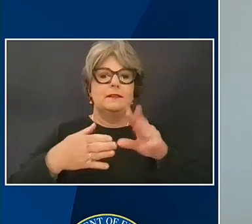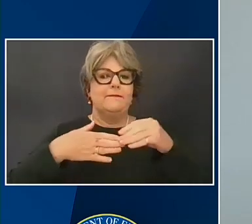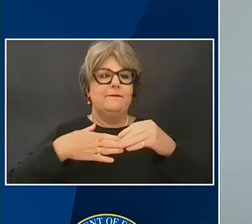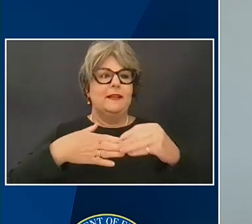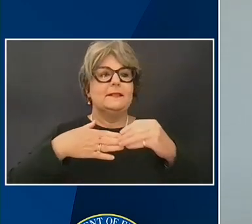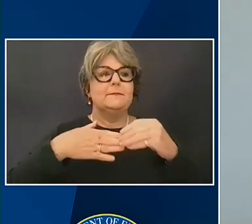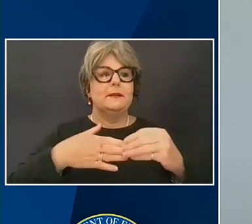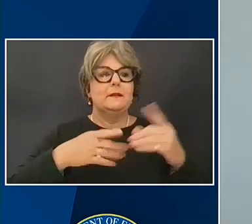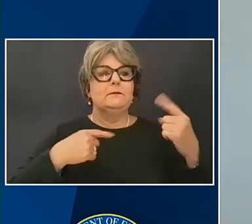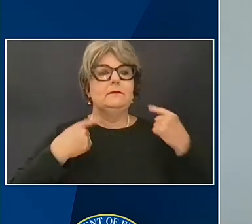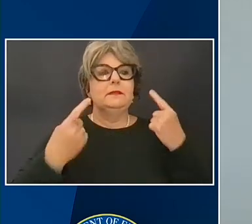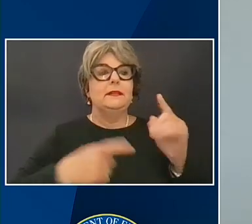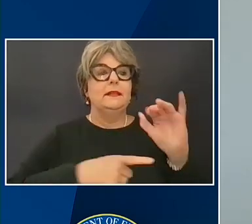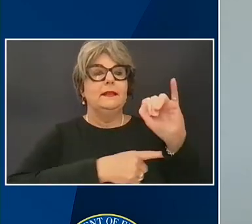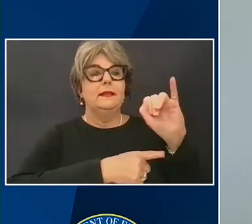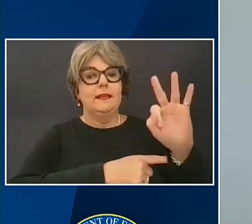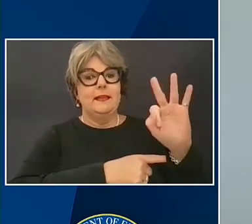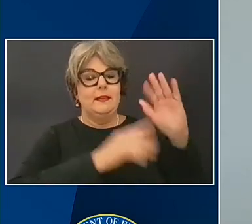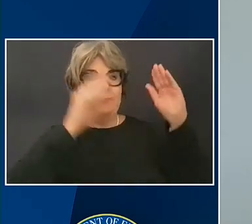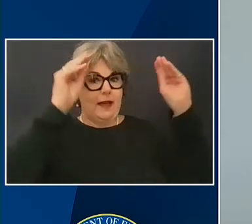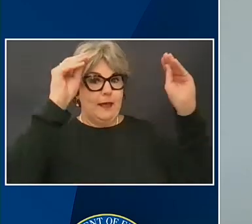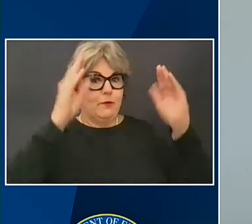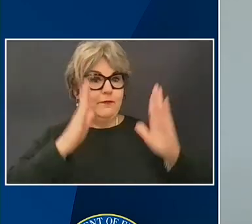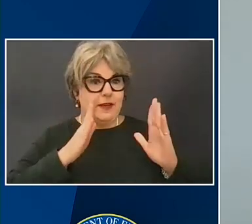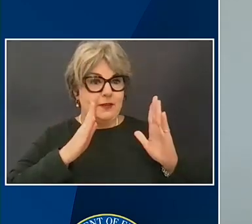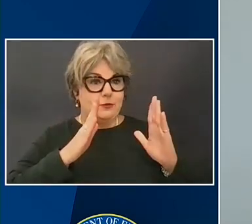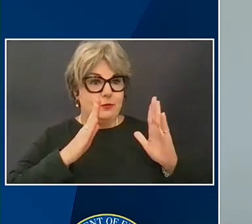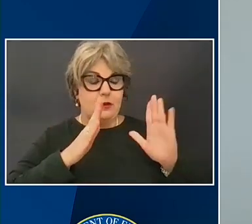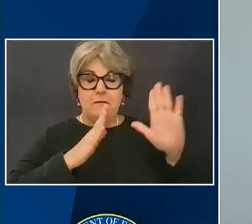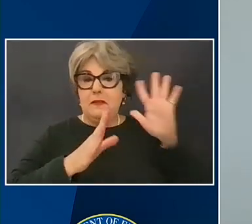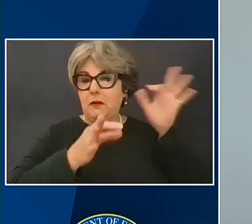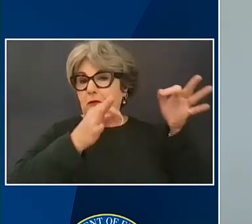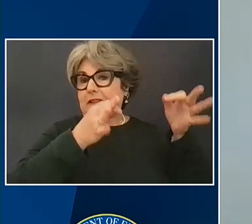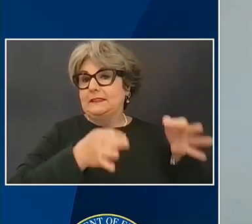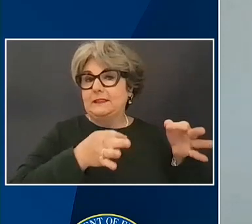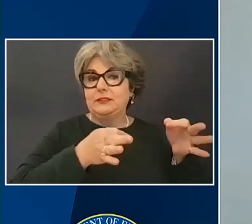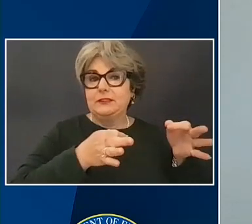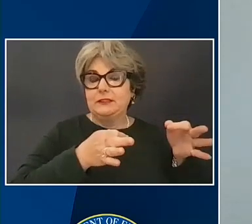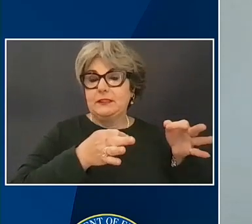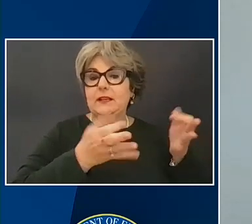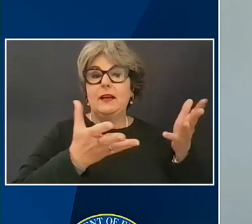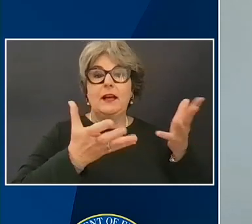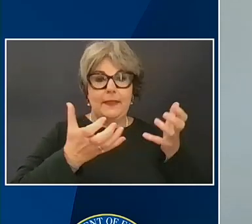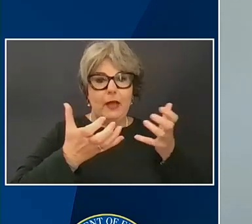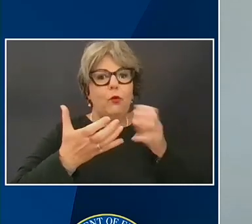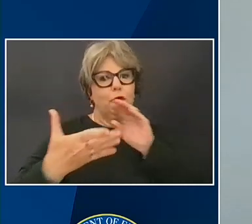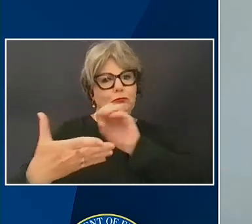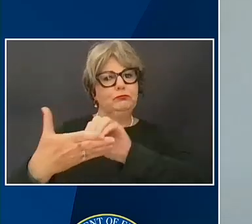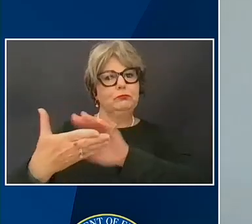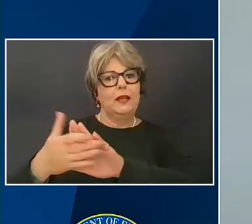if a professor of their own volition, let's say, chooses to take attendance that